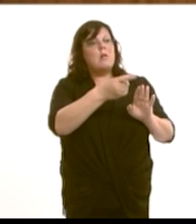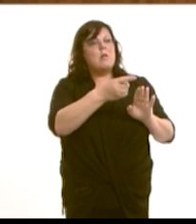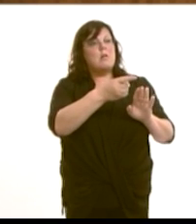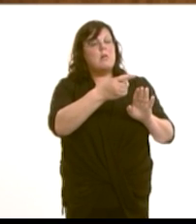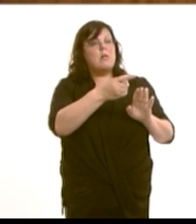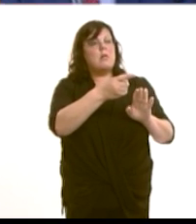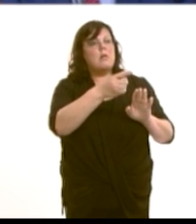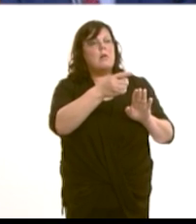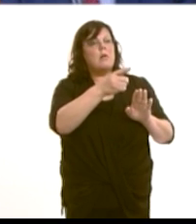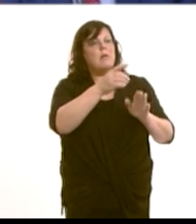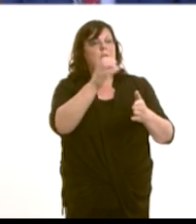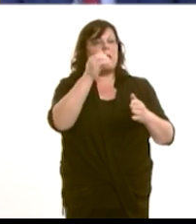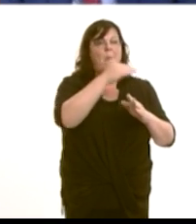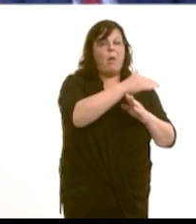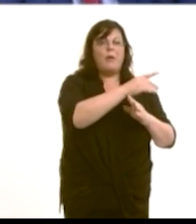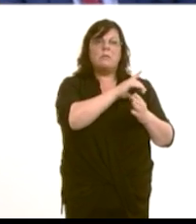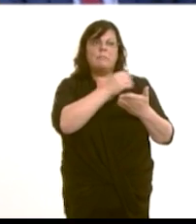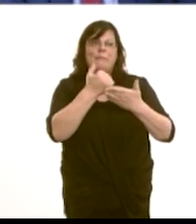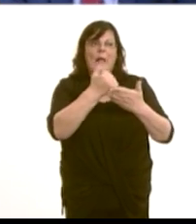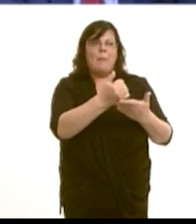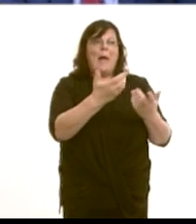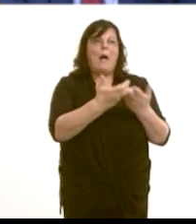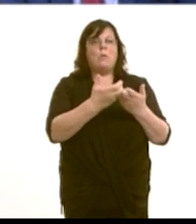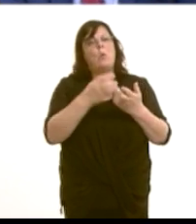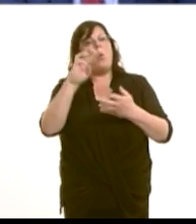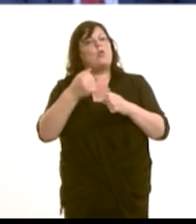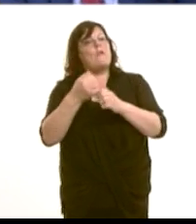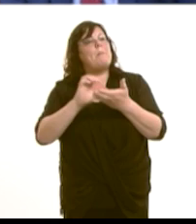from Welsh Government, and another example I can offer is the relocation of the rent